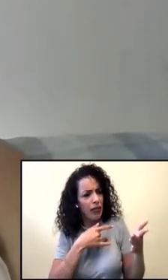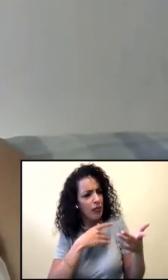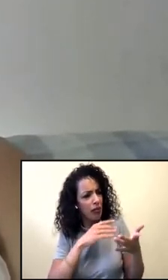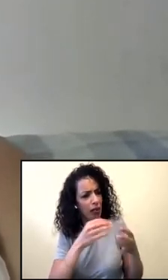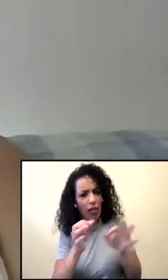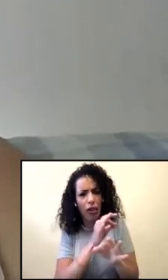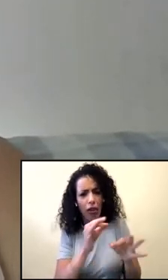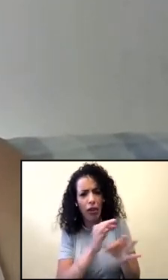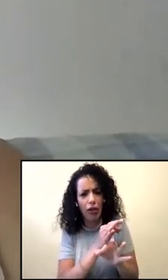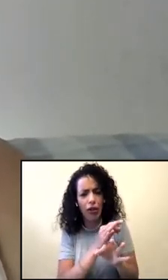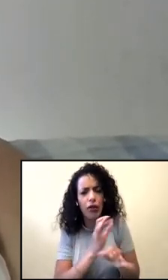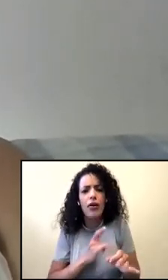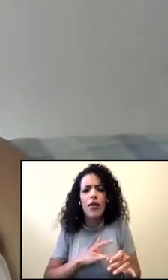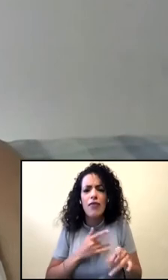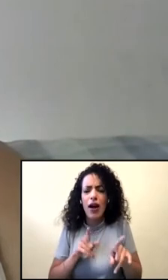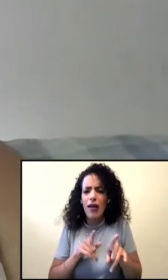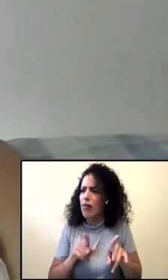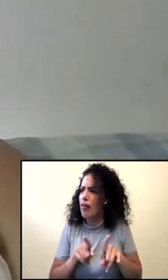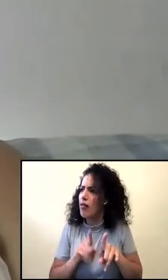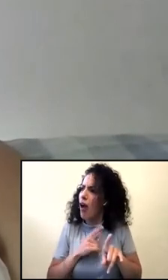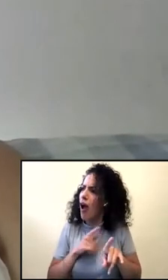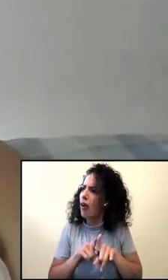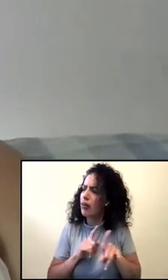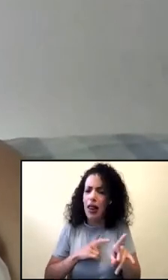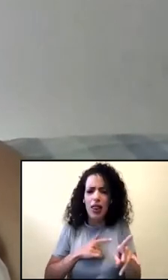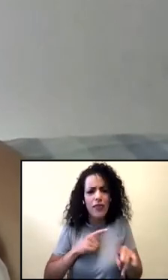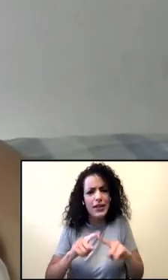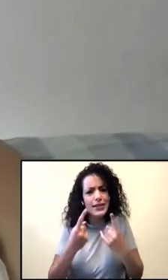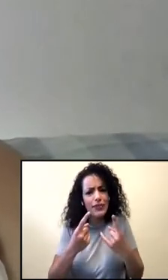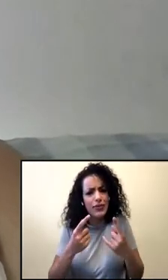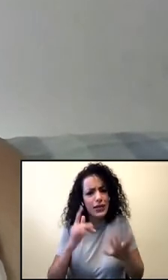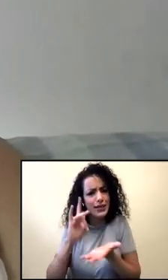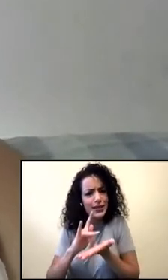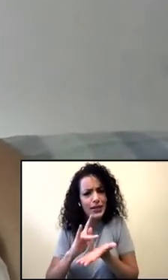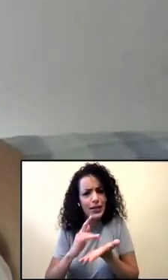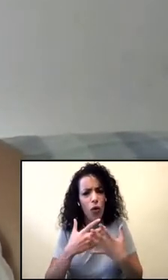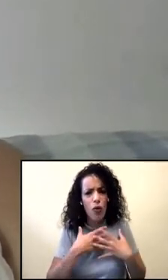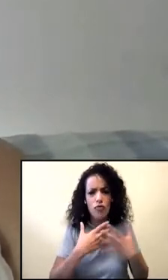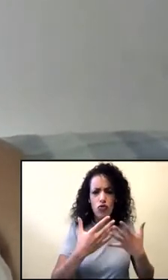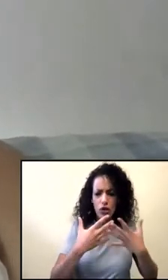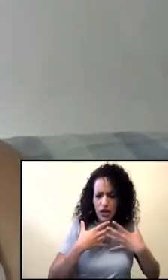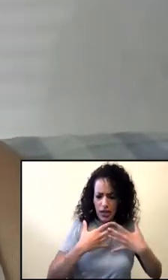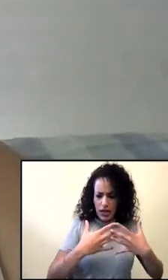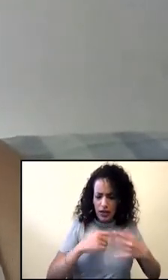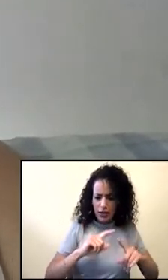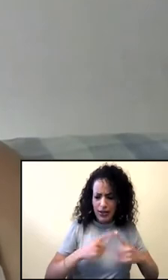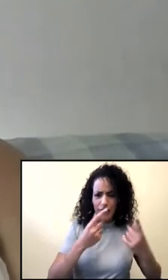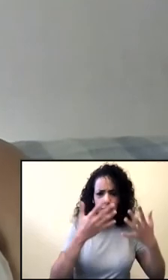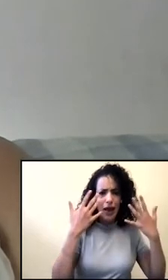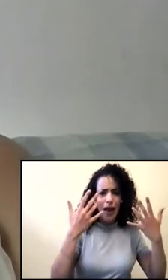in a different city or breathing different air you know. As if this did not exist, so